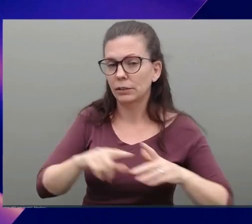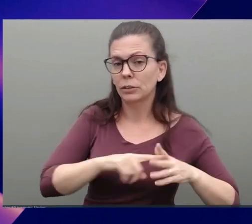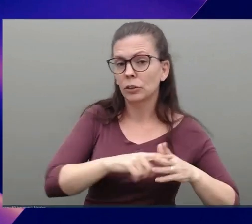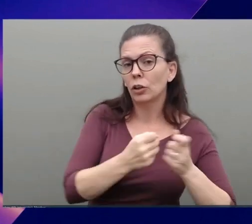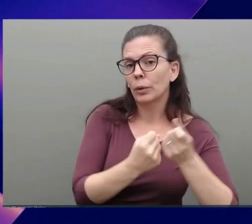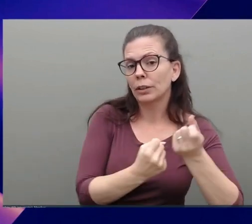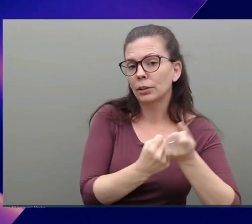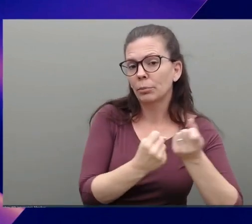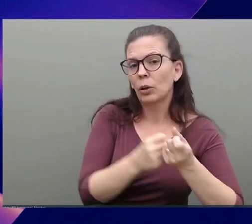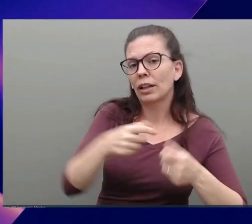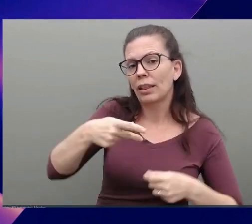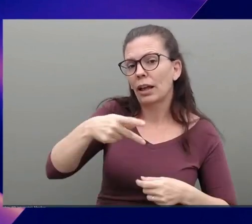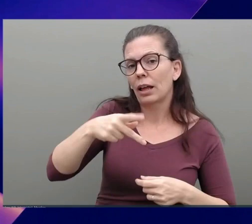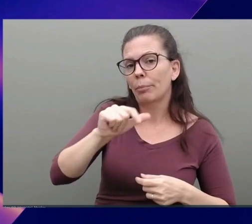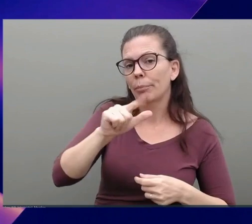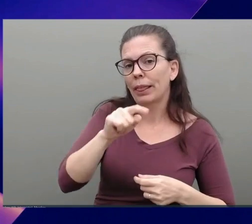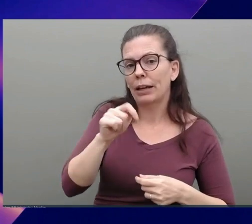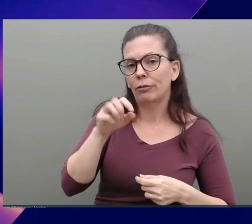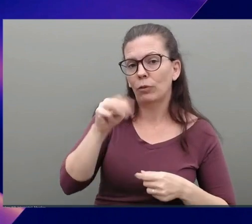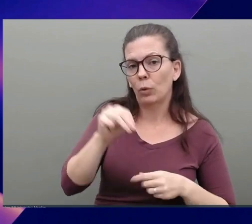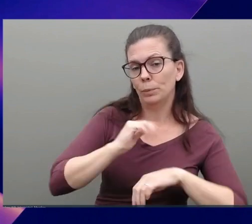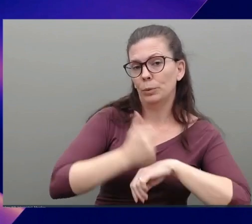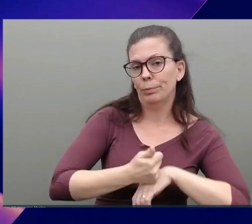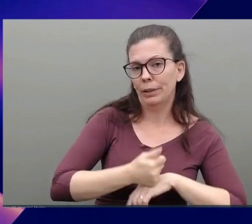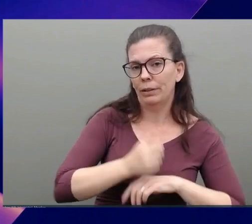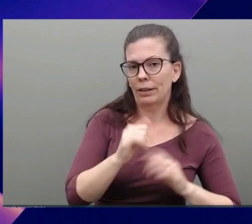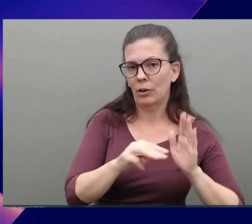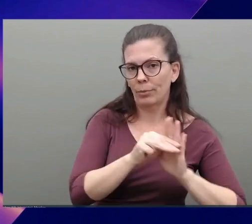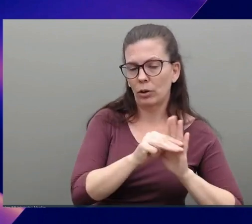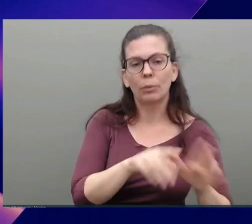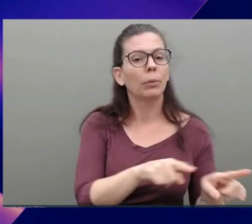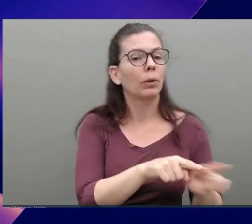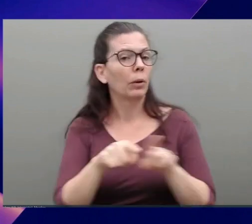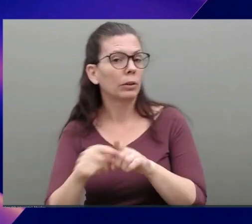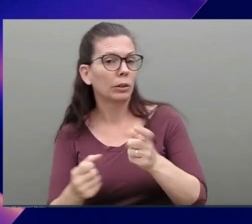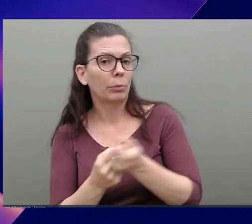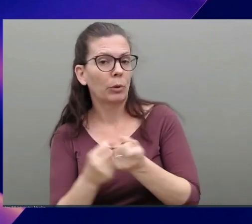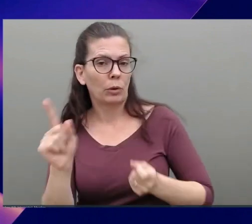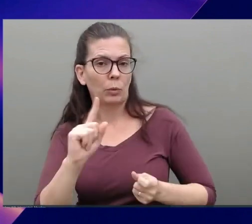where data scientists can build their model, but it also supports where data scientists can bring their model,